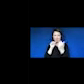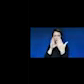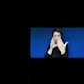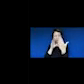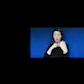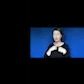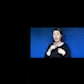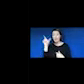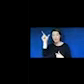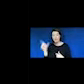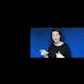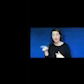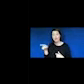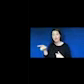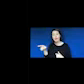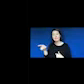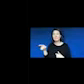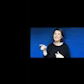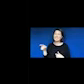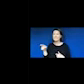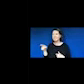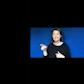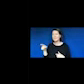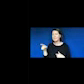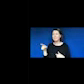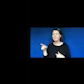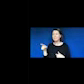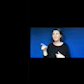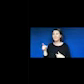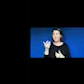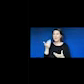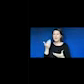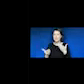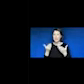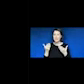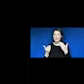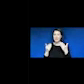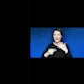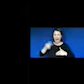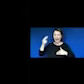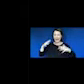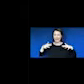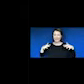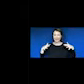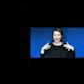verbal panel interview, that may cause a little bit of anxiety as far as sitting in a room